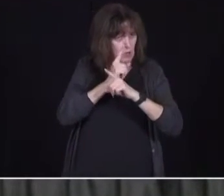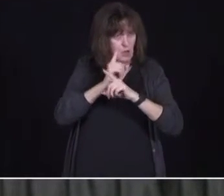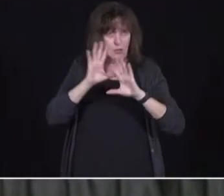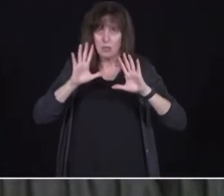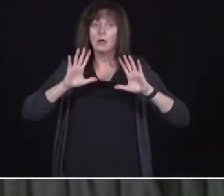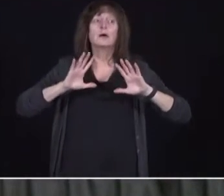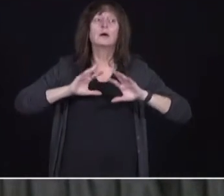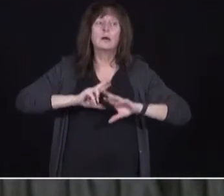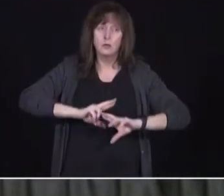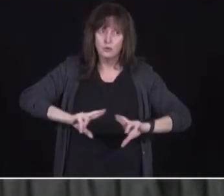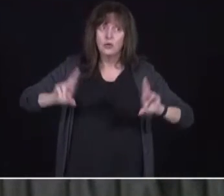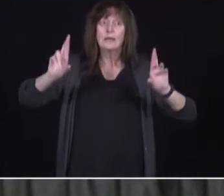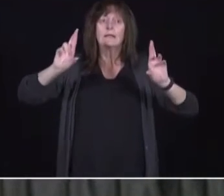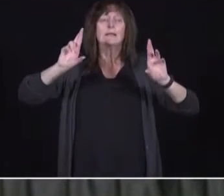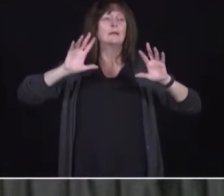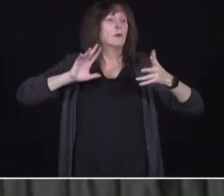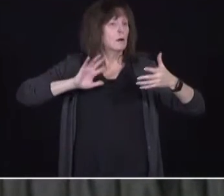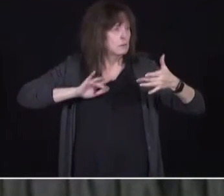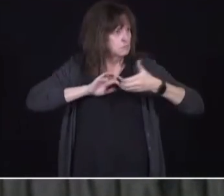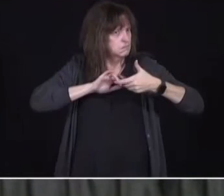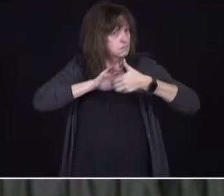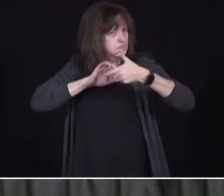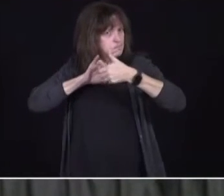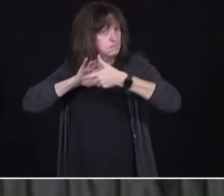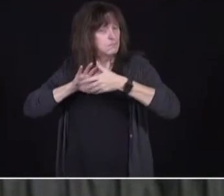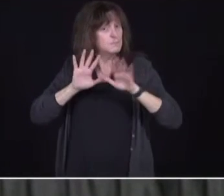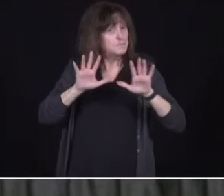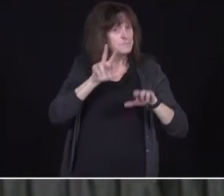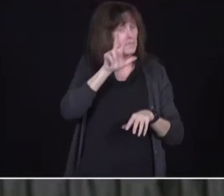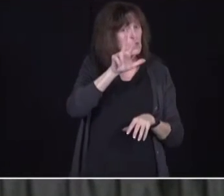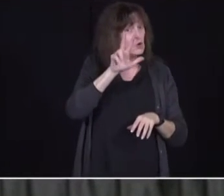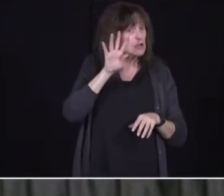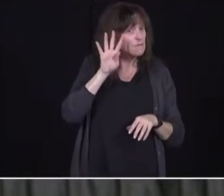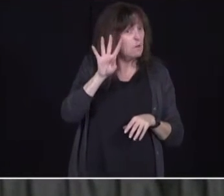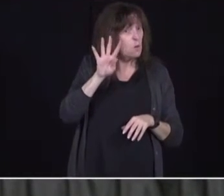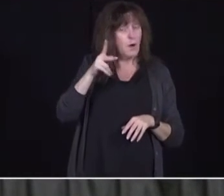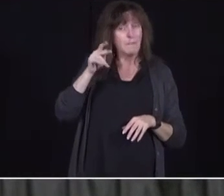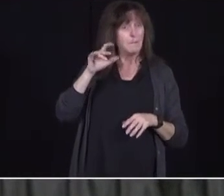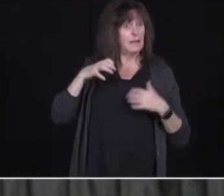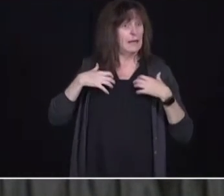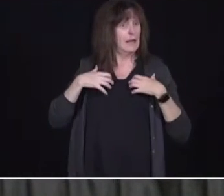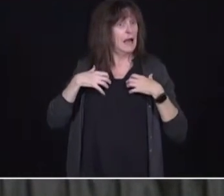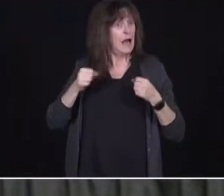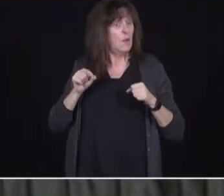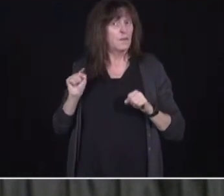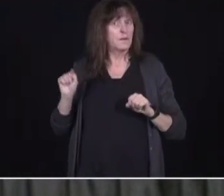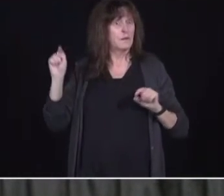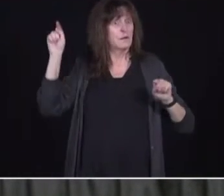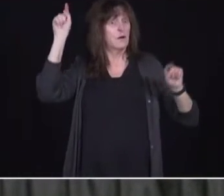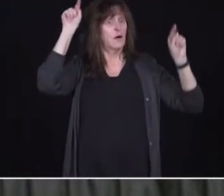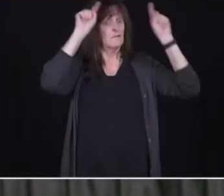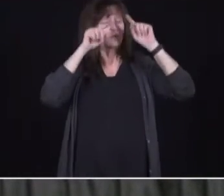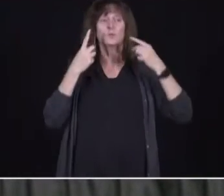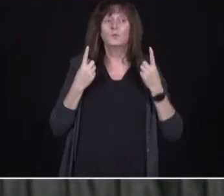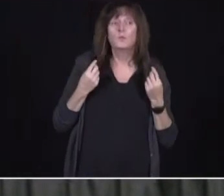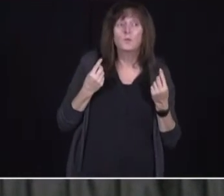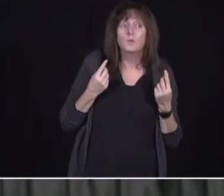They are bringing forward to us next week to say yes it fits perfectly within our concept of operations and now we can work